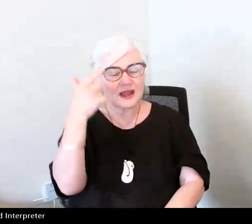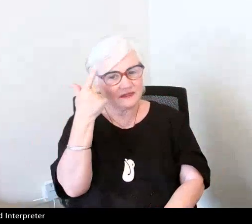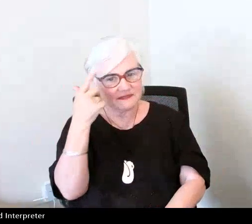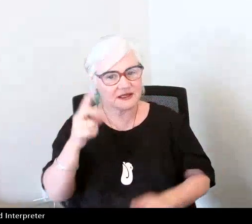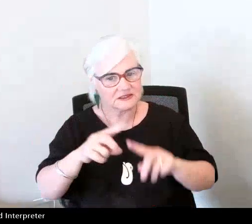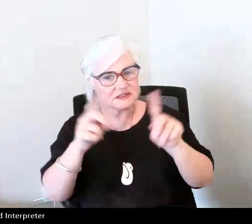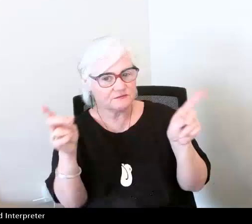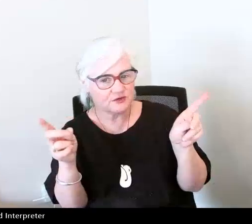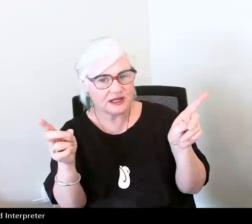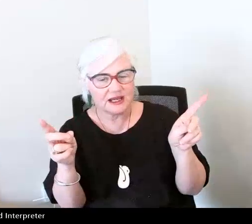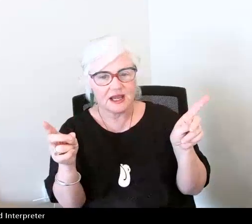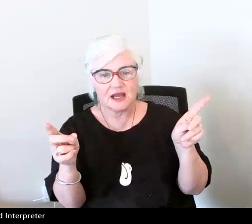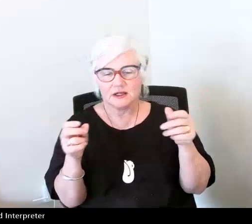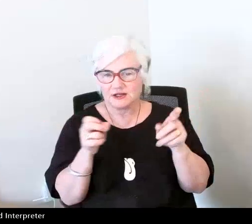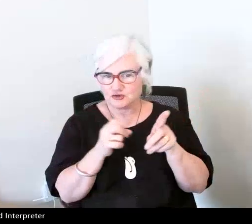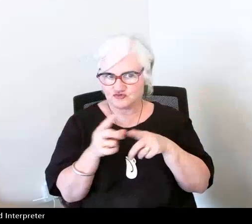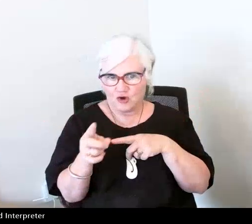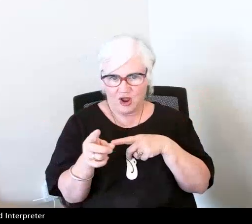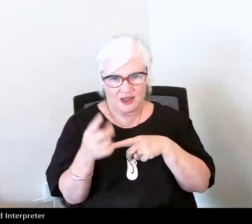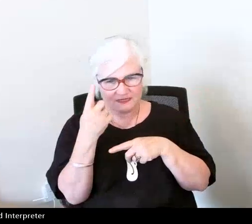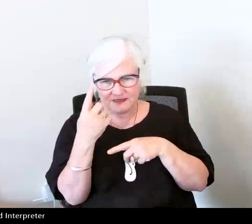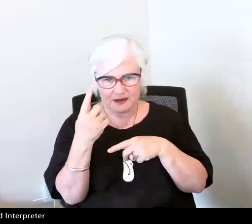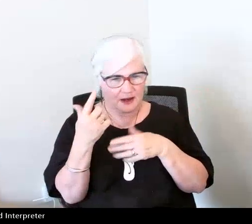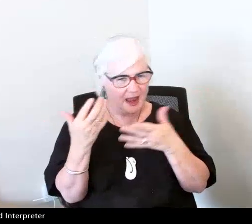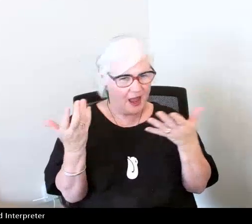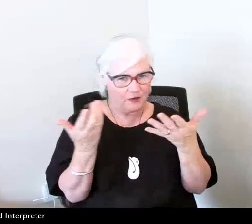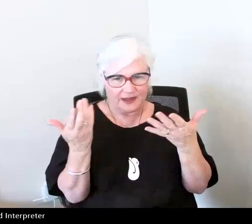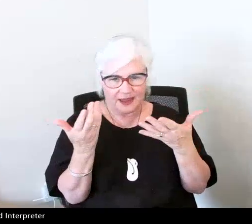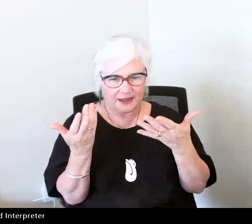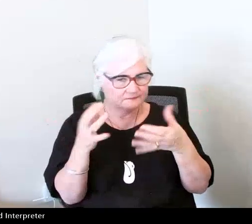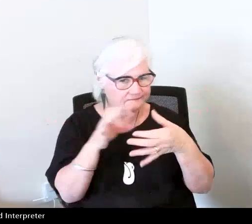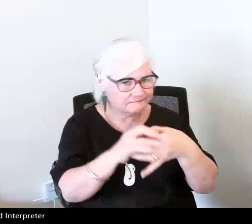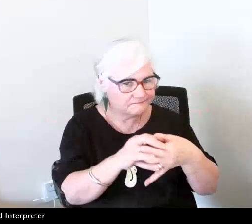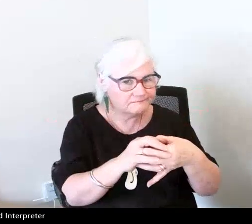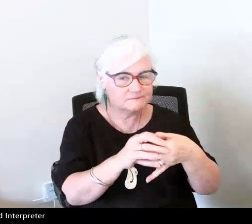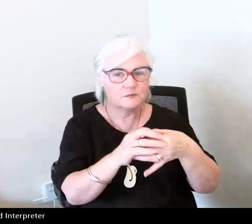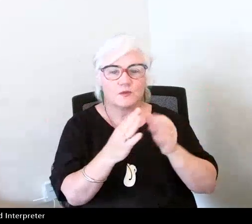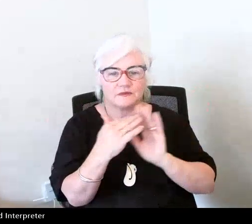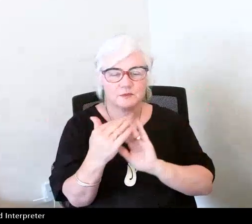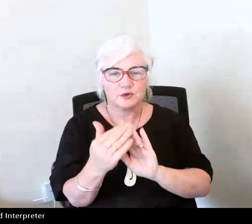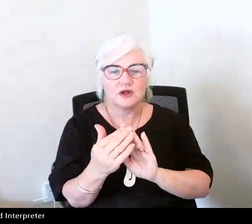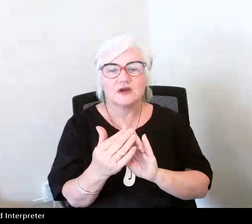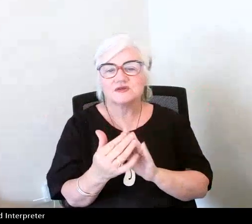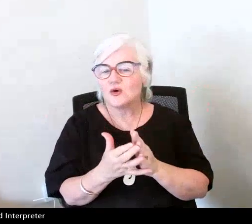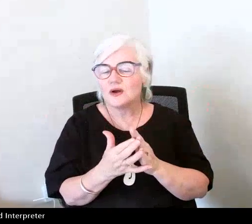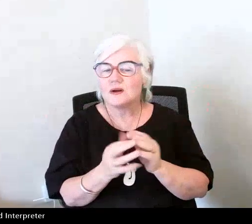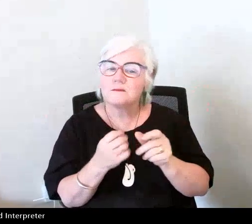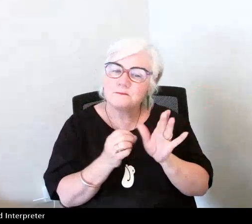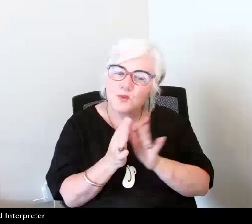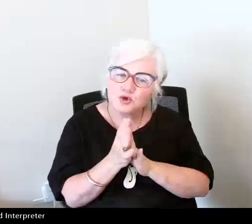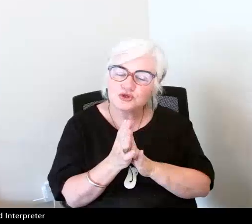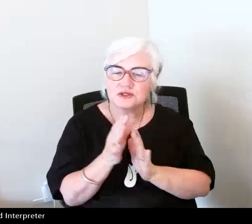box in community. So very important to give them little hints and a little push that